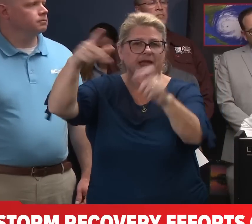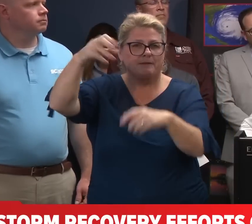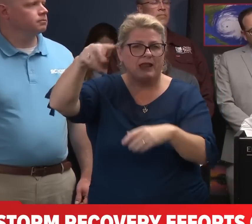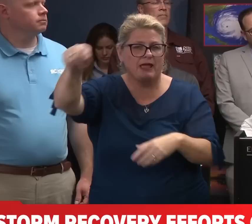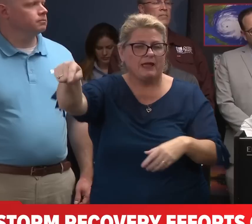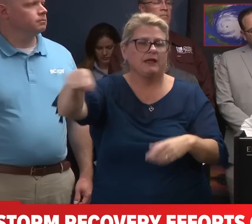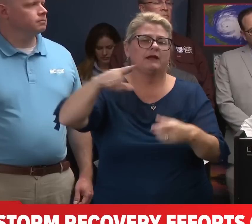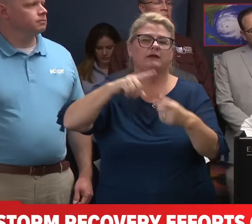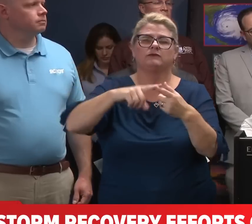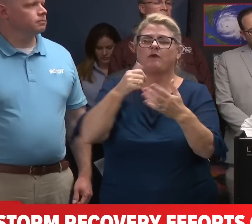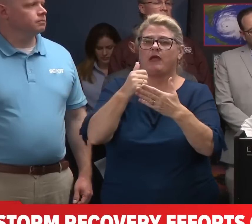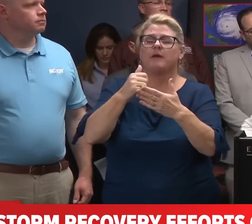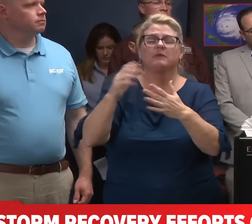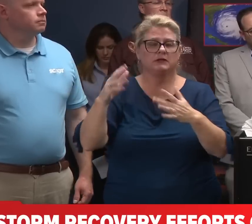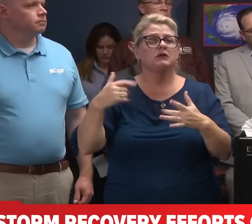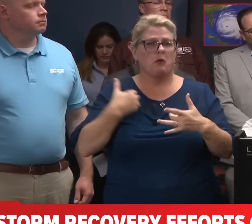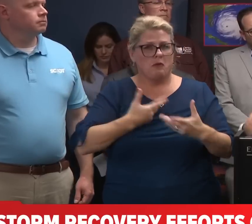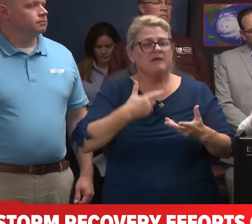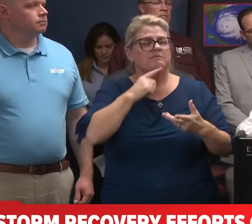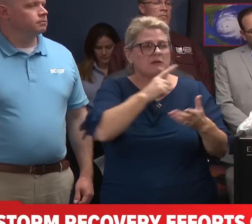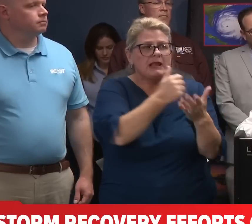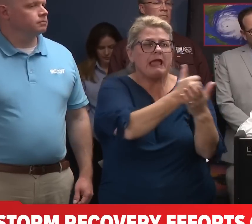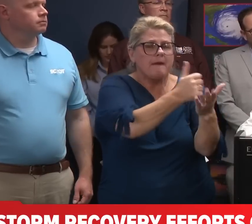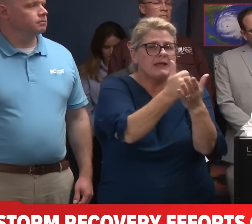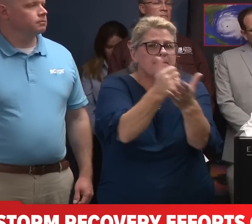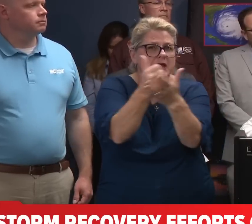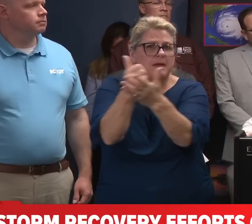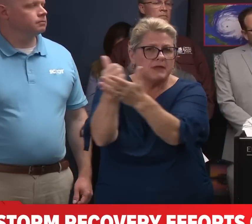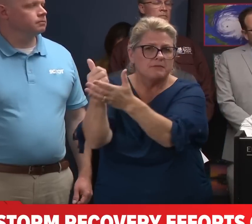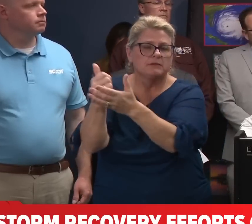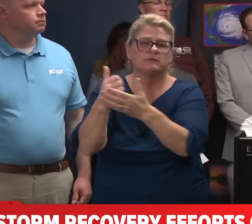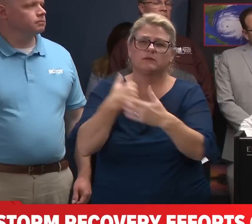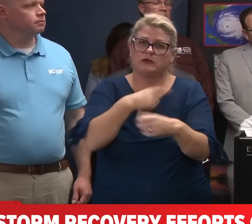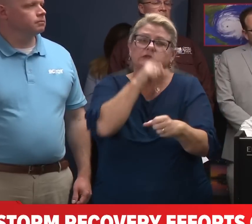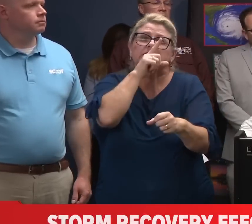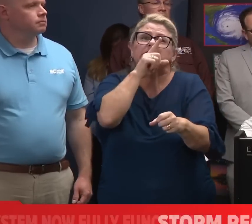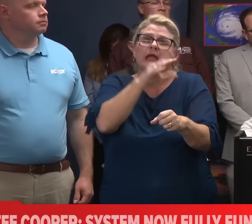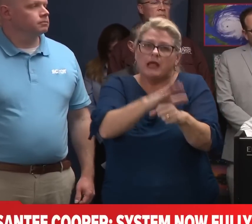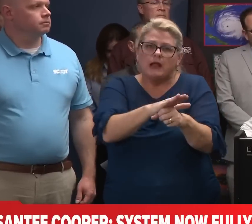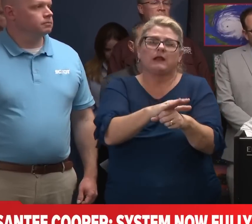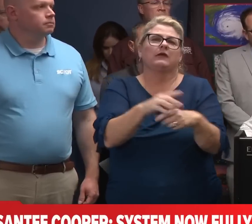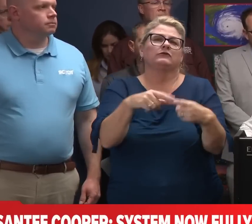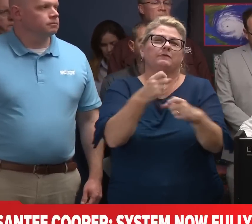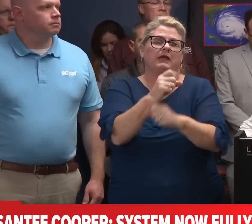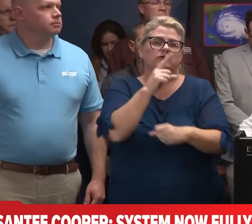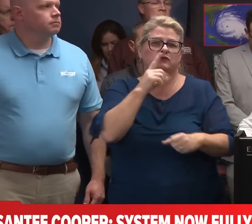reestablished service to those folks. So again, we are, we are dedicated to ensuring that our team stays at